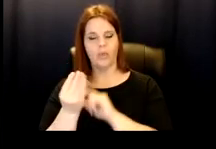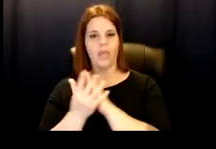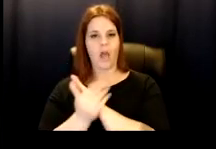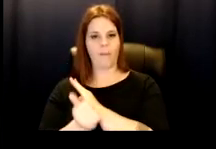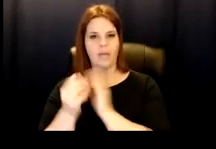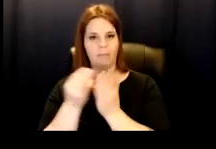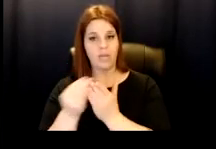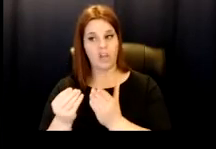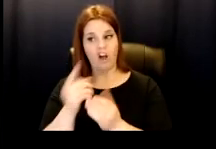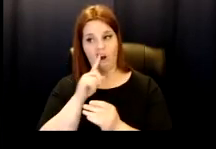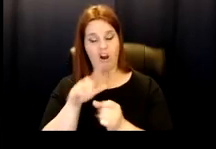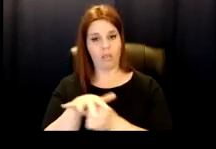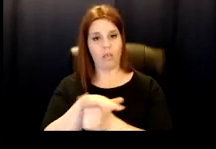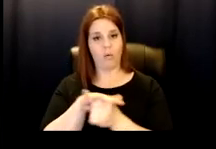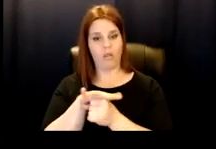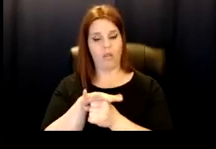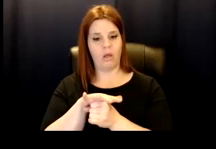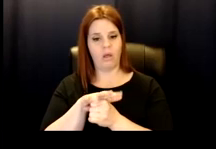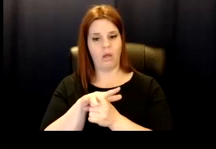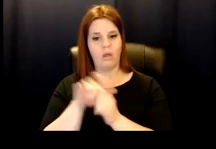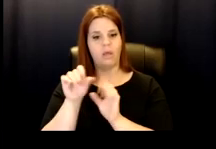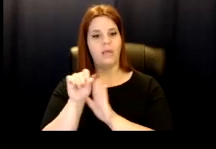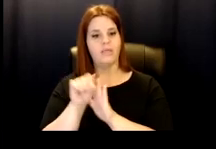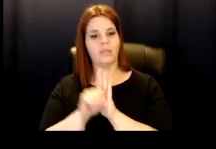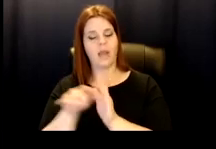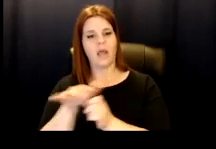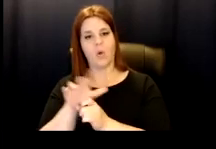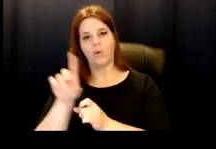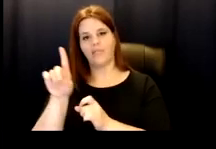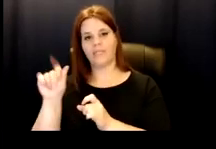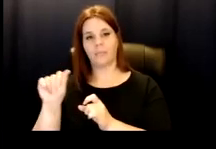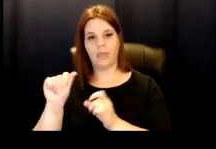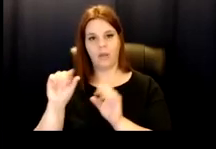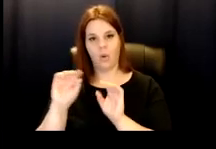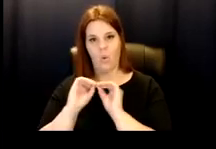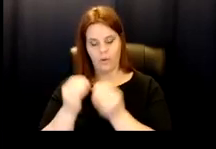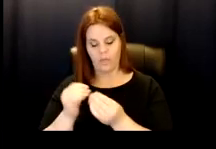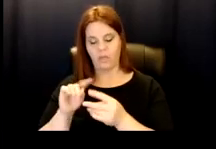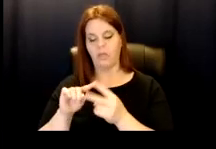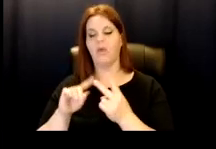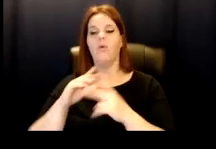are local state and local disability organizations, protection and advocacy groups, human rights